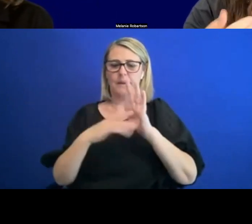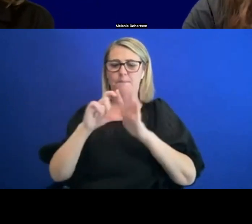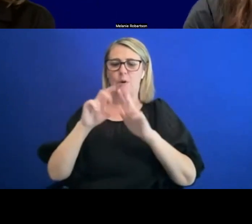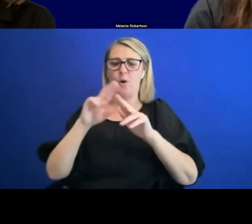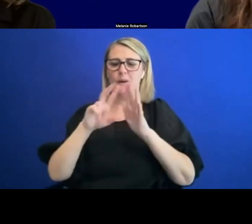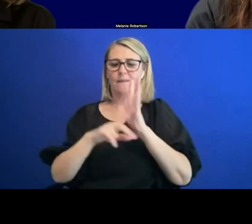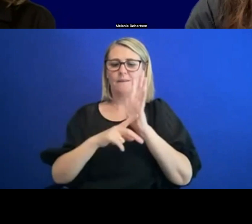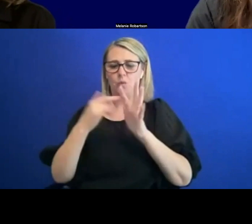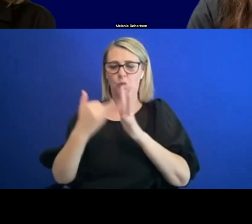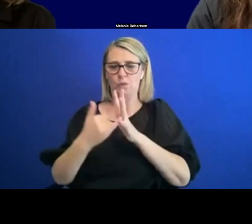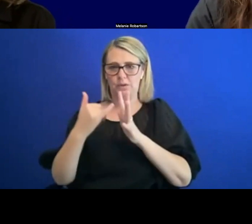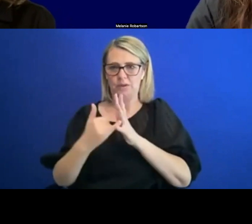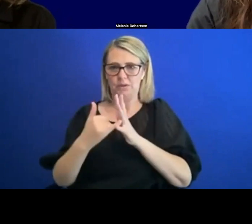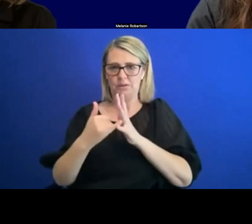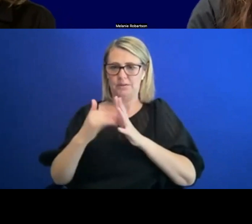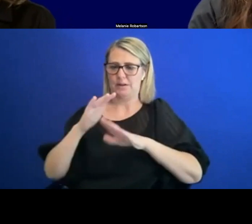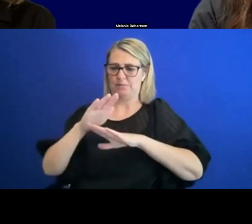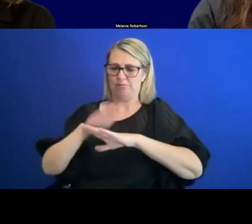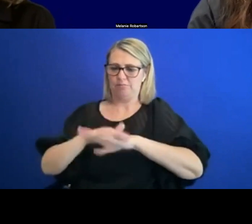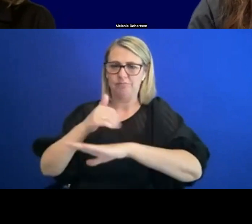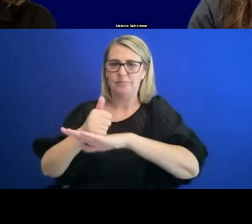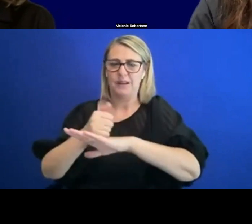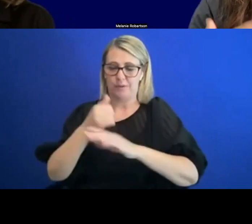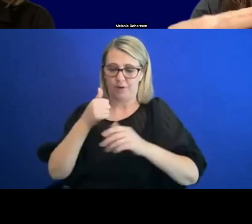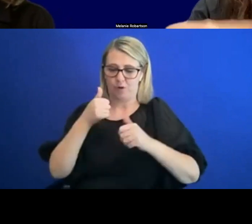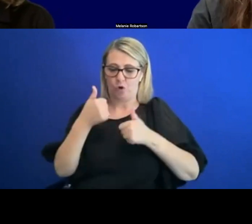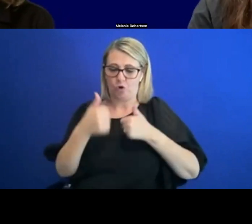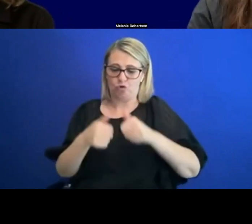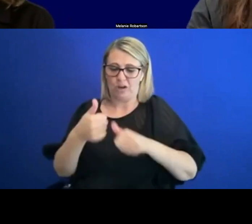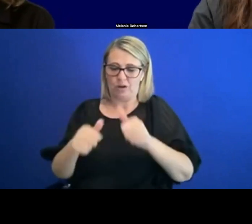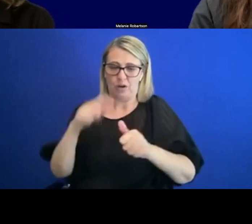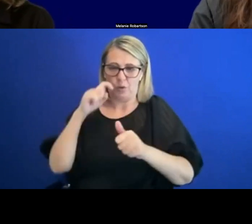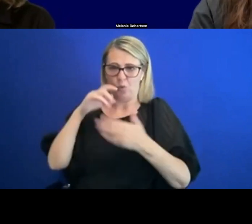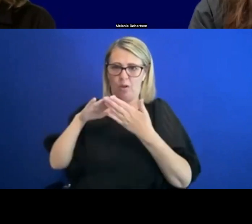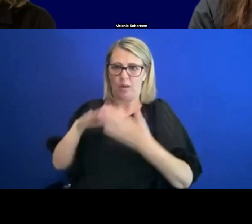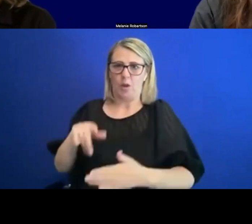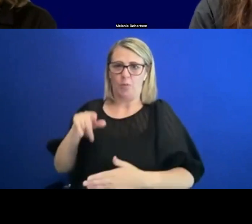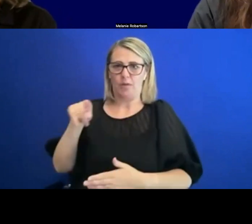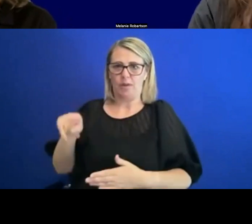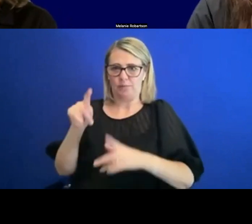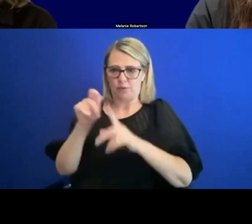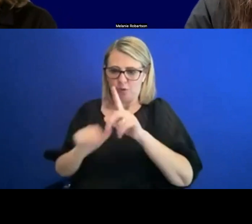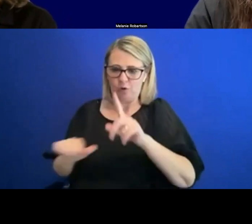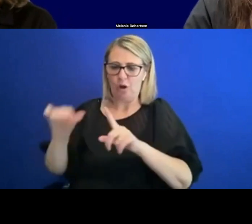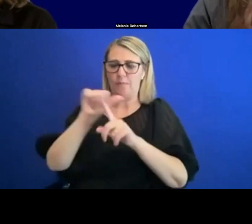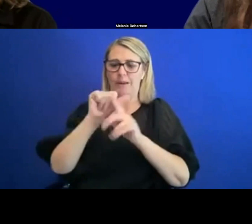implementing the strategies that were going to help them kind of return to a state where they